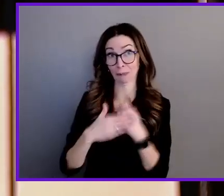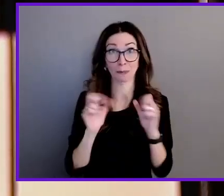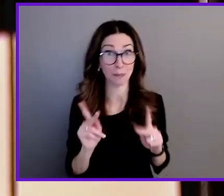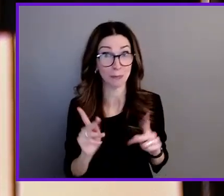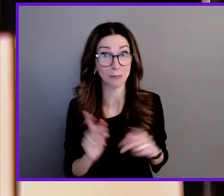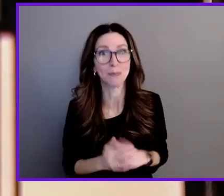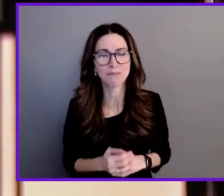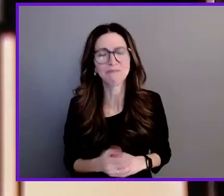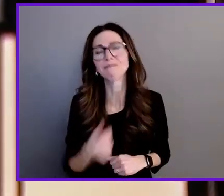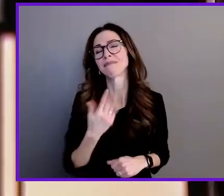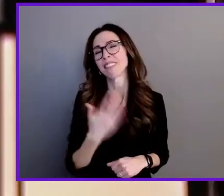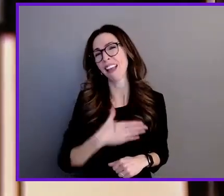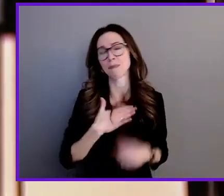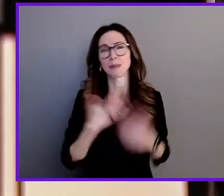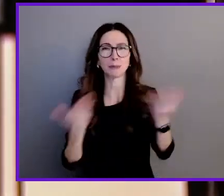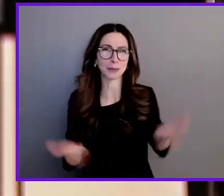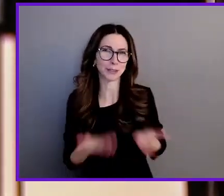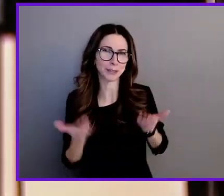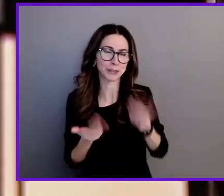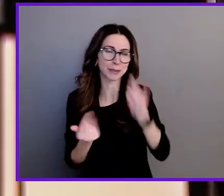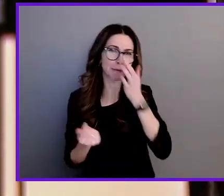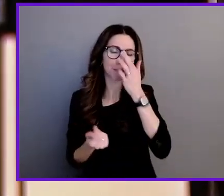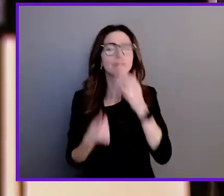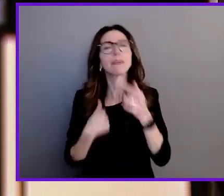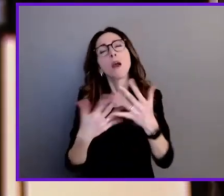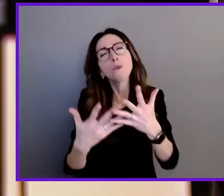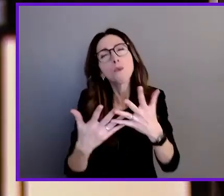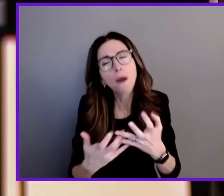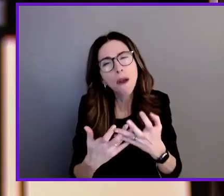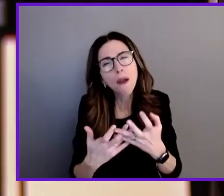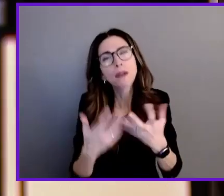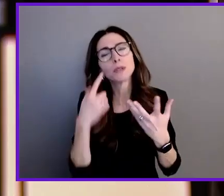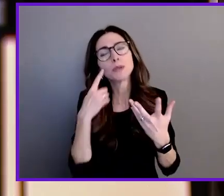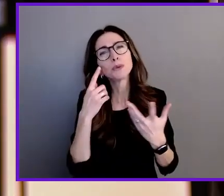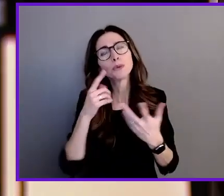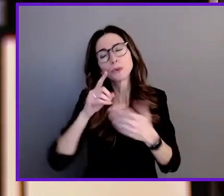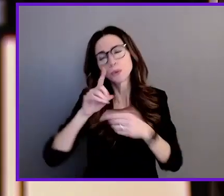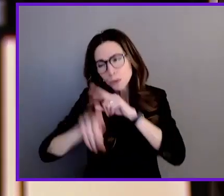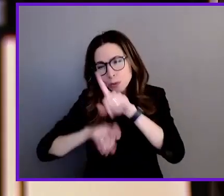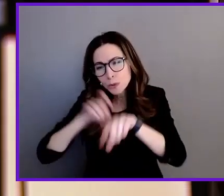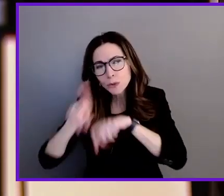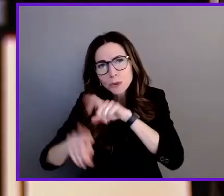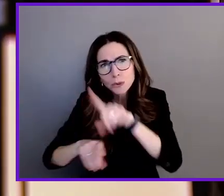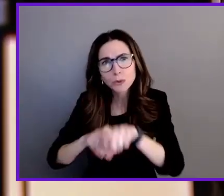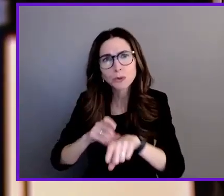I just want to touch upon the subject of the anomalous part we play in the role